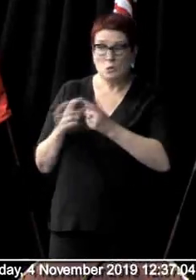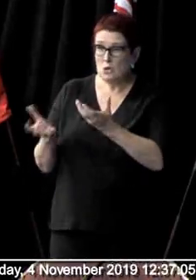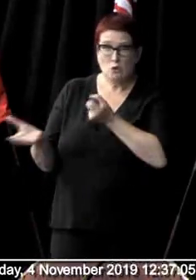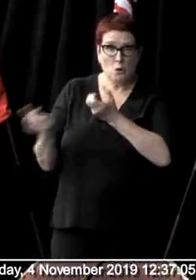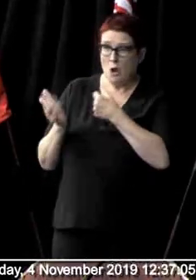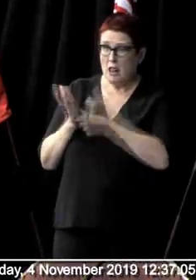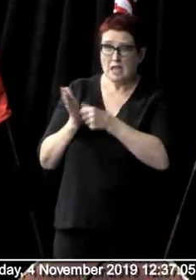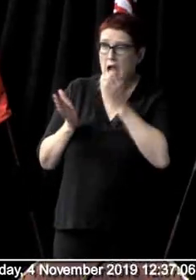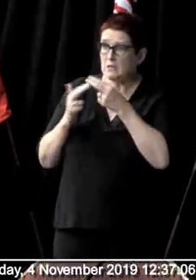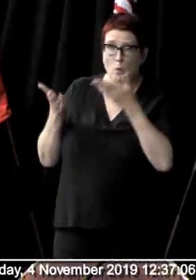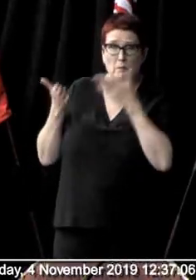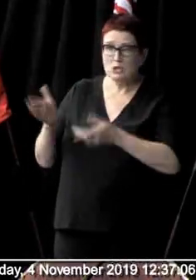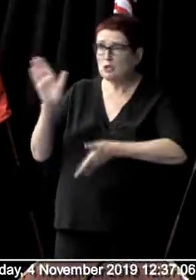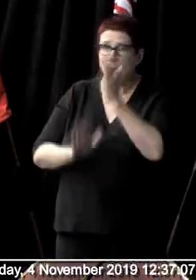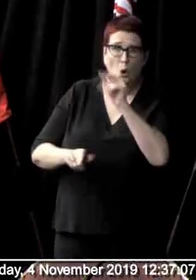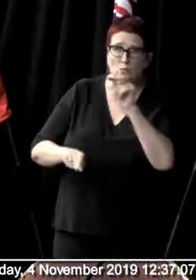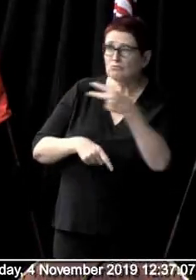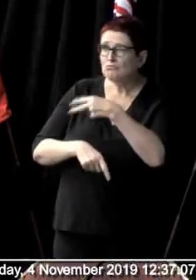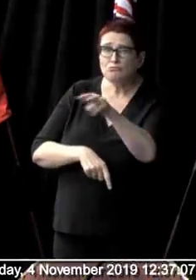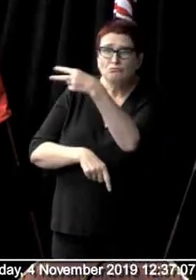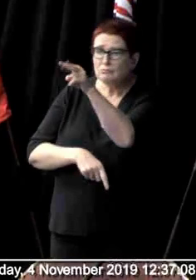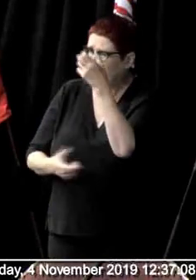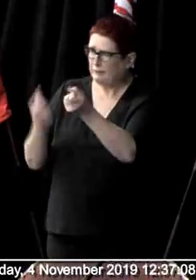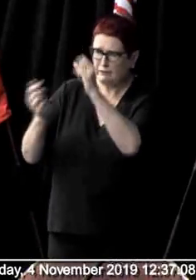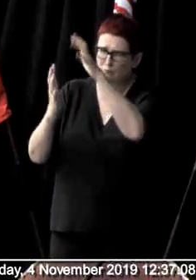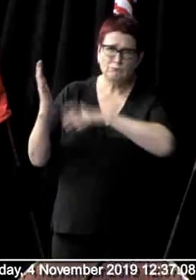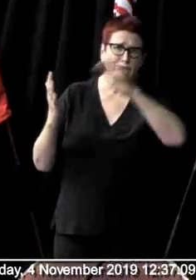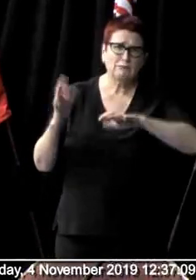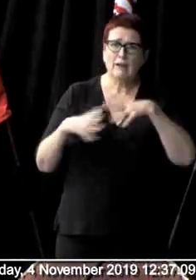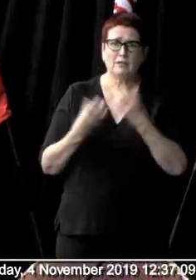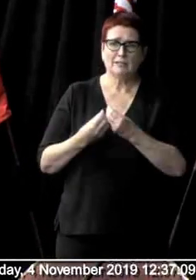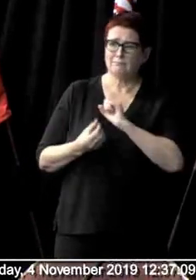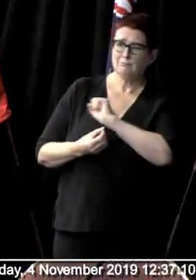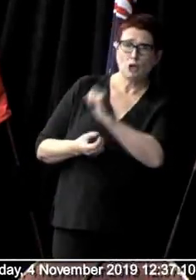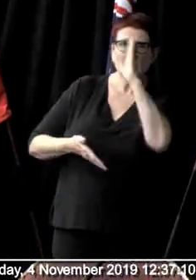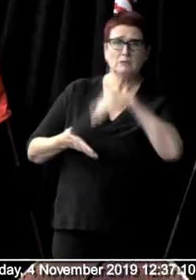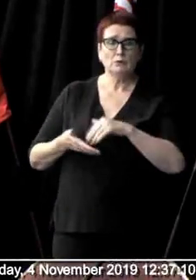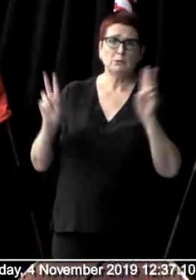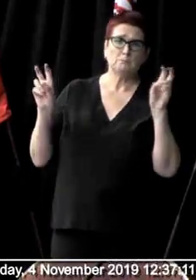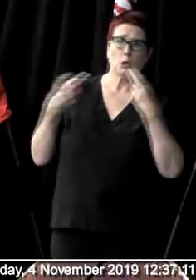She participated in everything. It was a very normal experience. Okay.